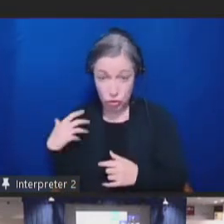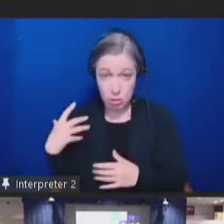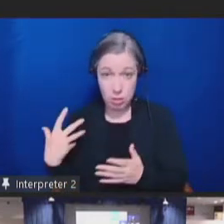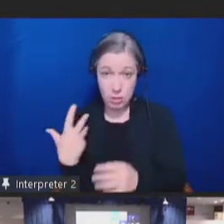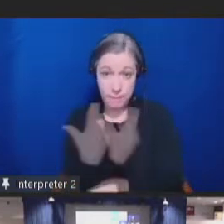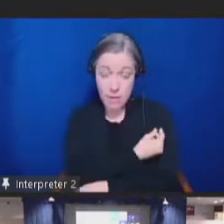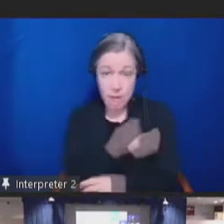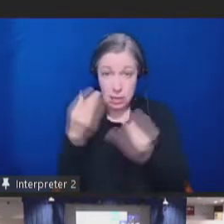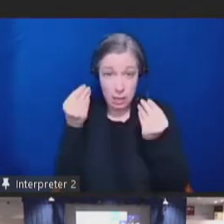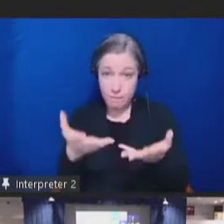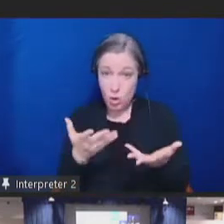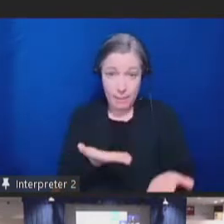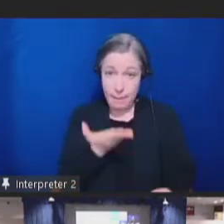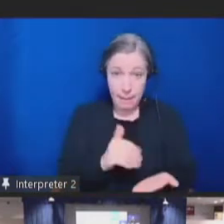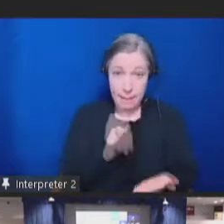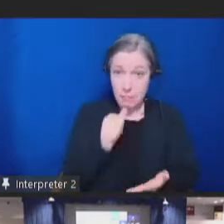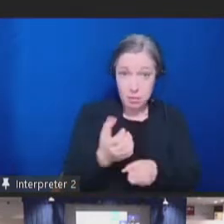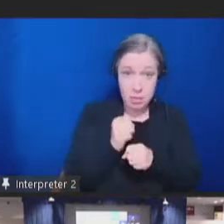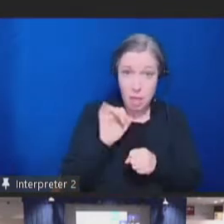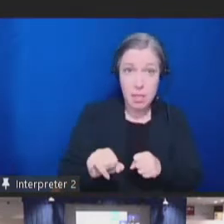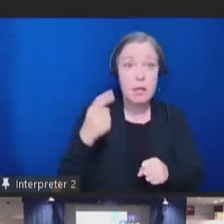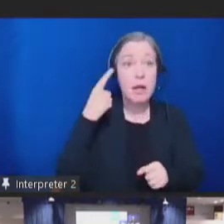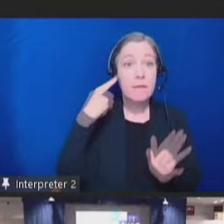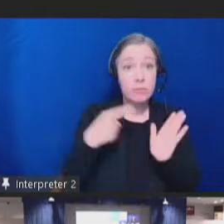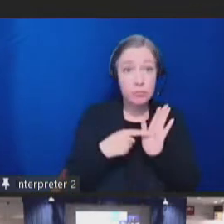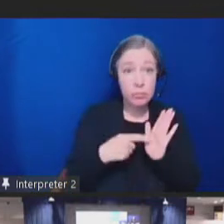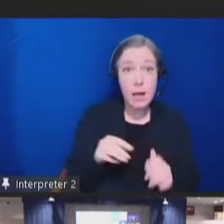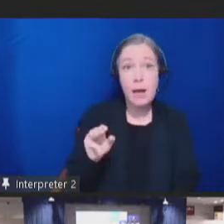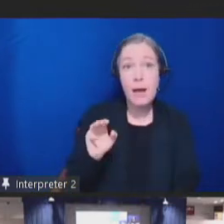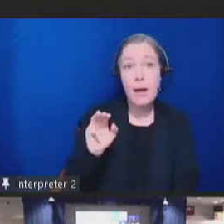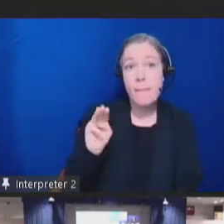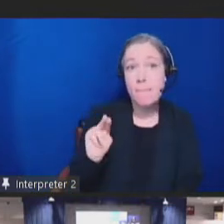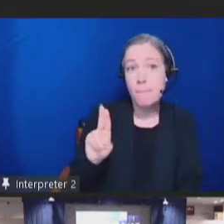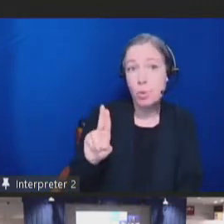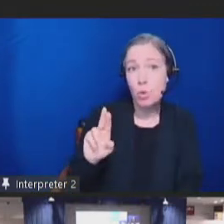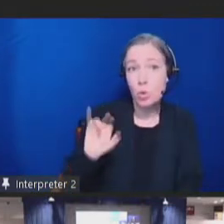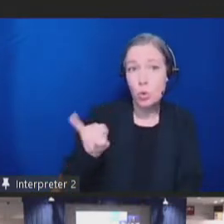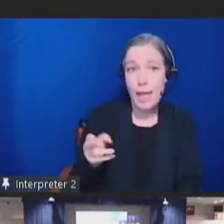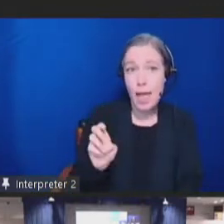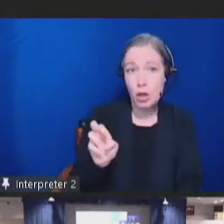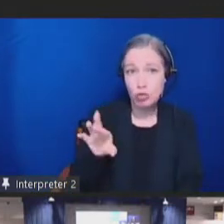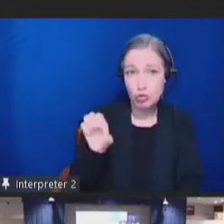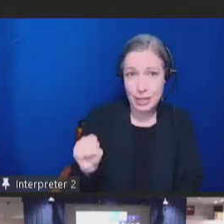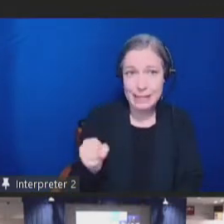So, folks like Mil Mujeres Legal Services and Ethnic Minorities of Burma Resource Center